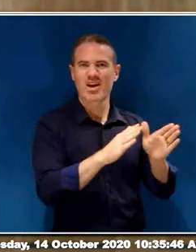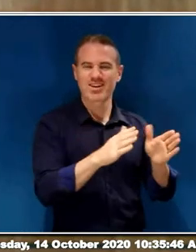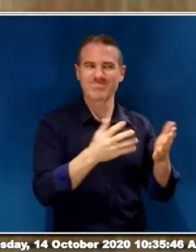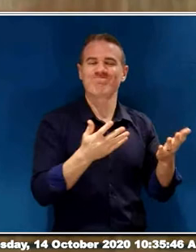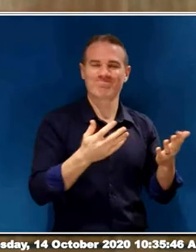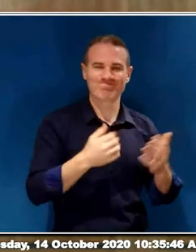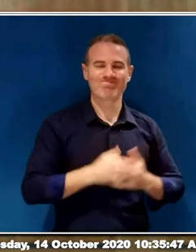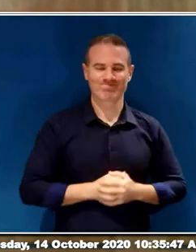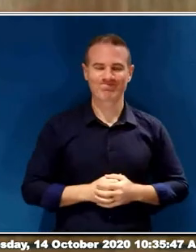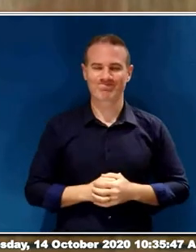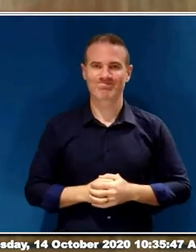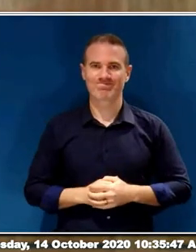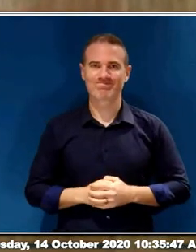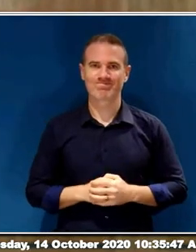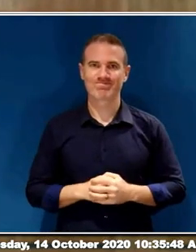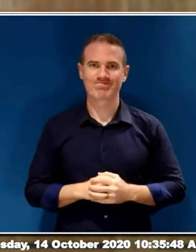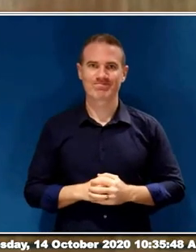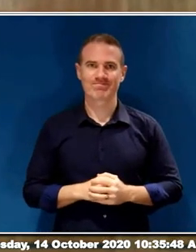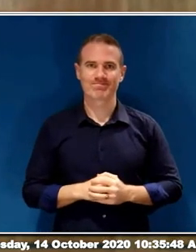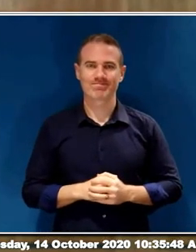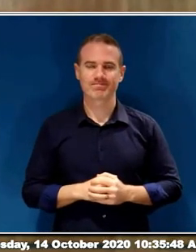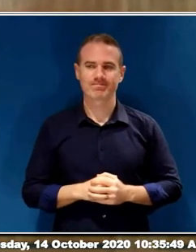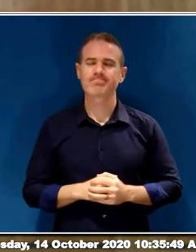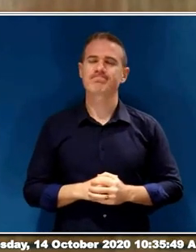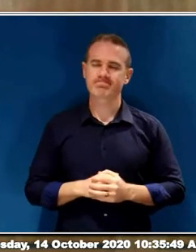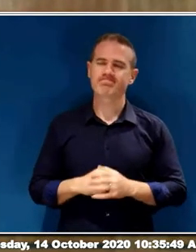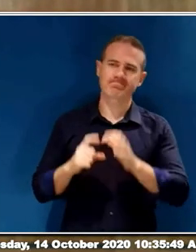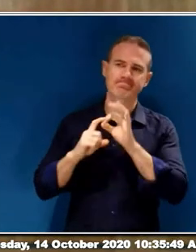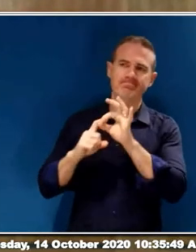In particular with respect to the 10-minute brain break, you refer at